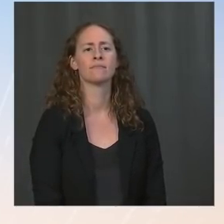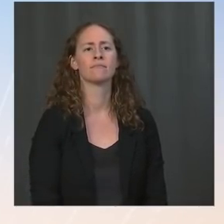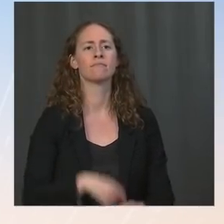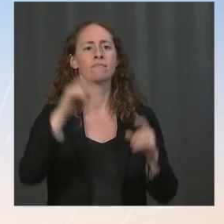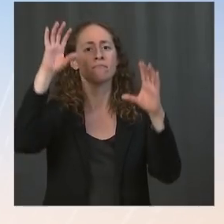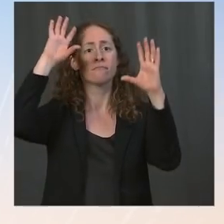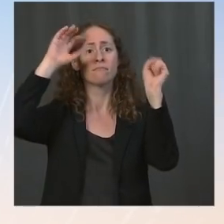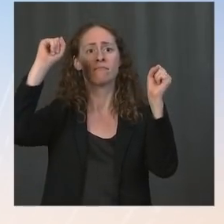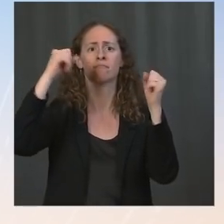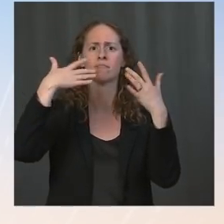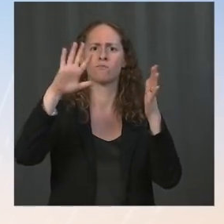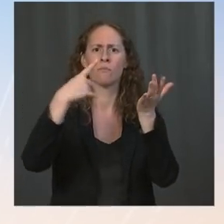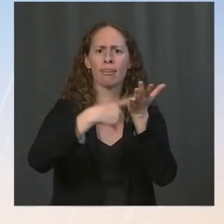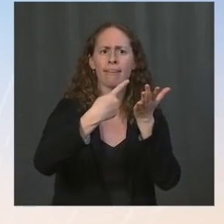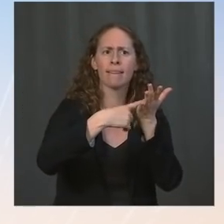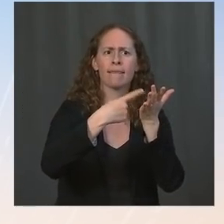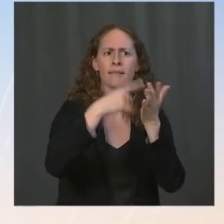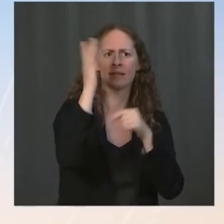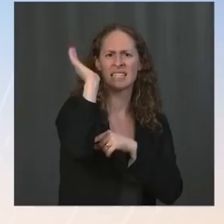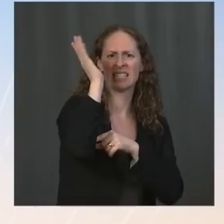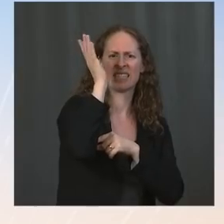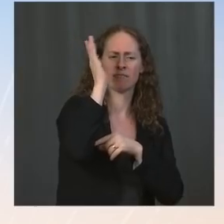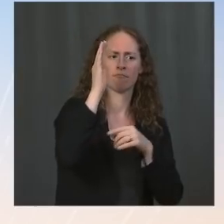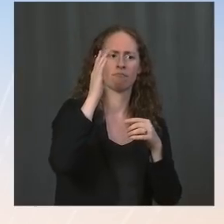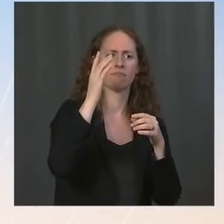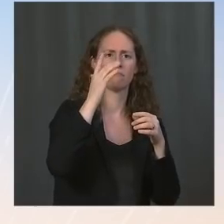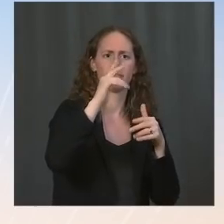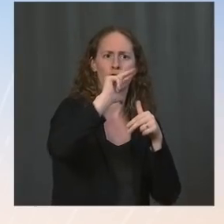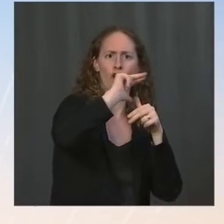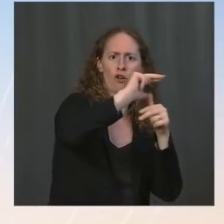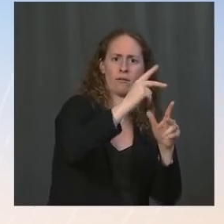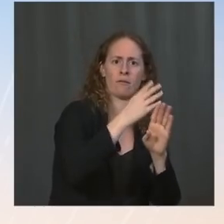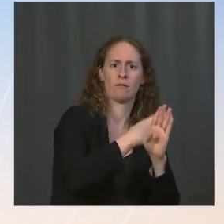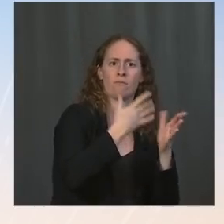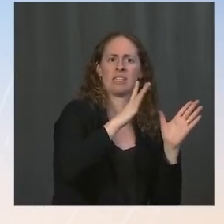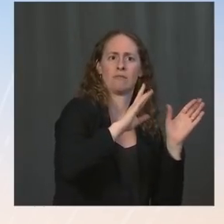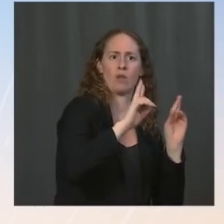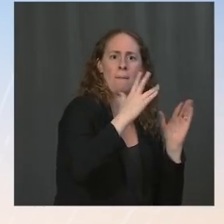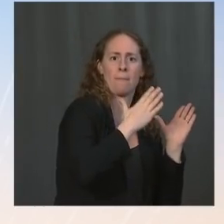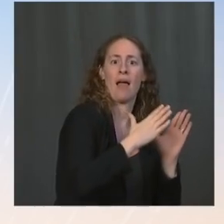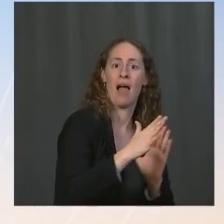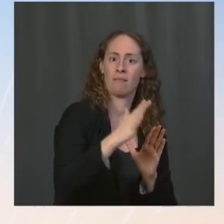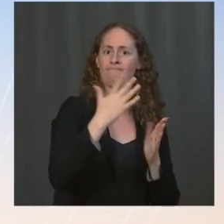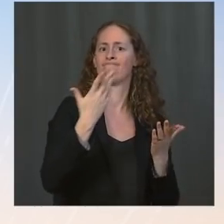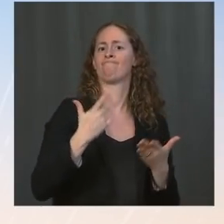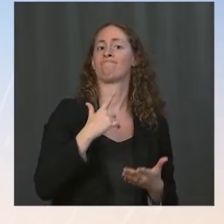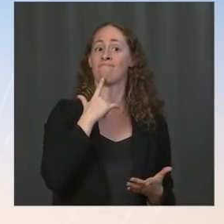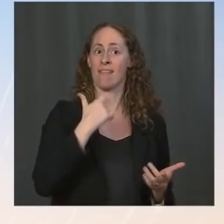with the moment we're facing in the Gulf Coast, he also prioritized preparing for fires and fi- and ensuring that --